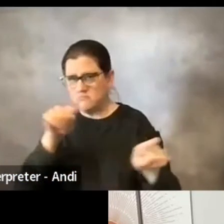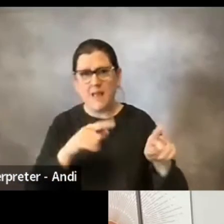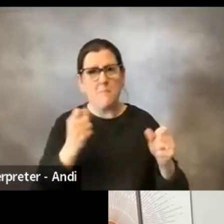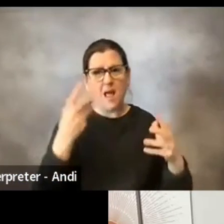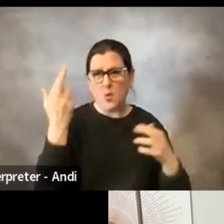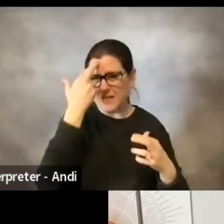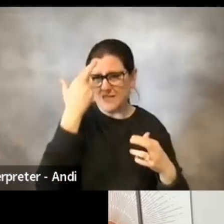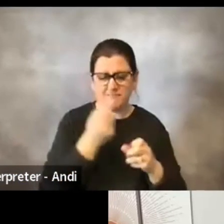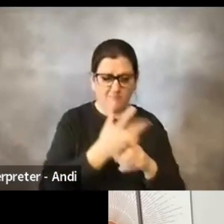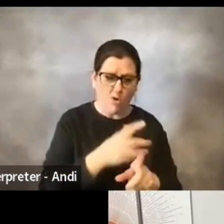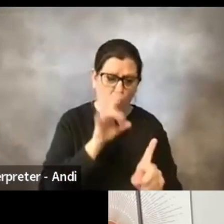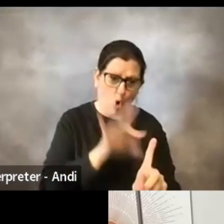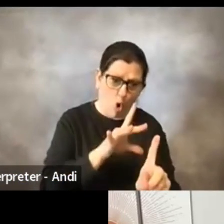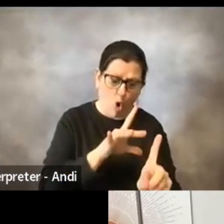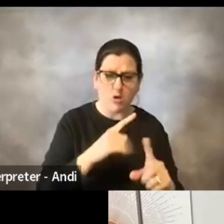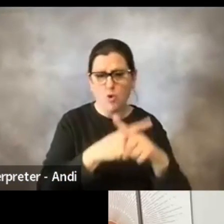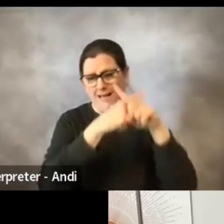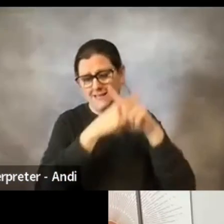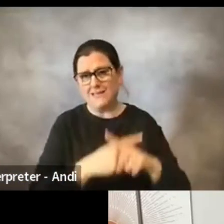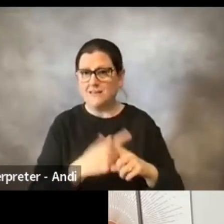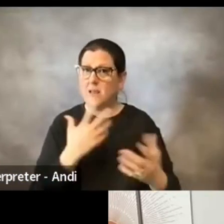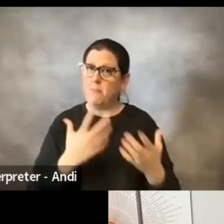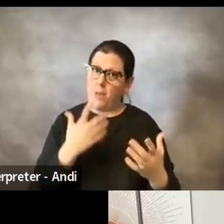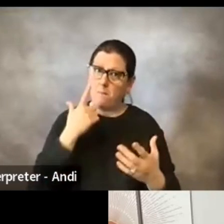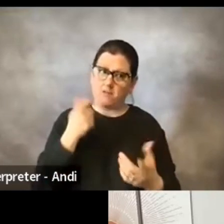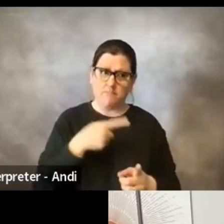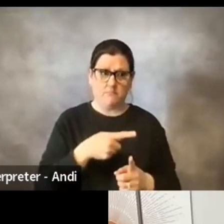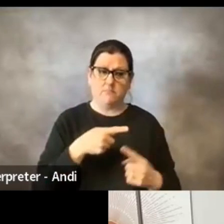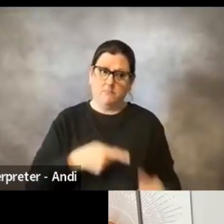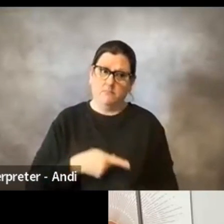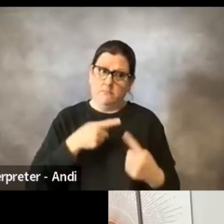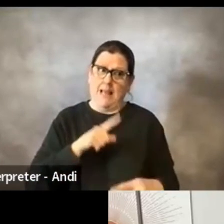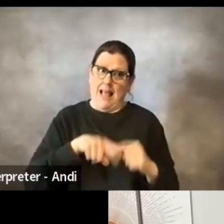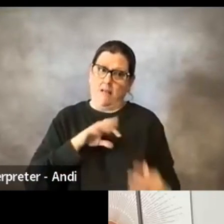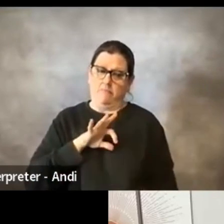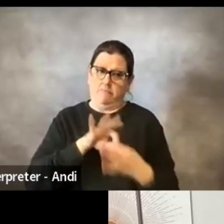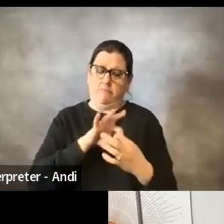the first place, not the least of which might be the fact that they haven't been able to link with the appropriate resources,